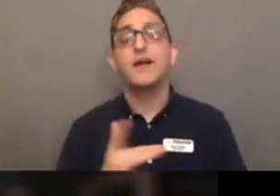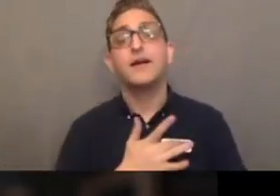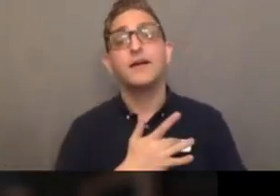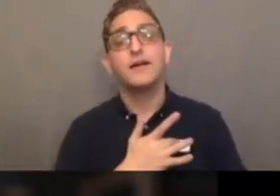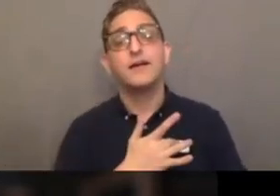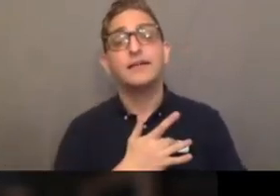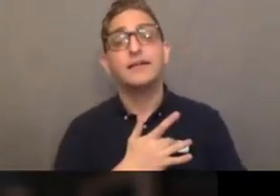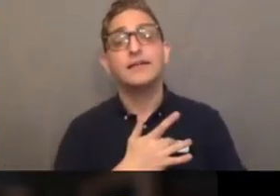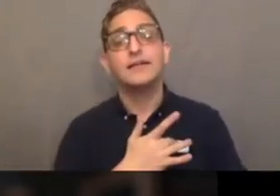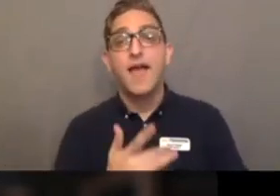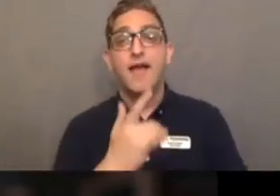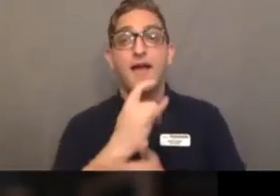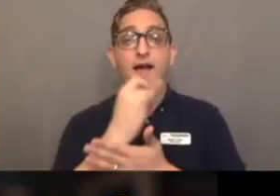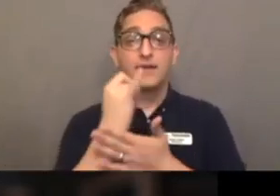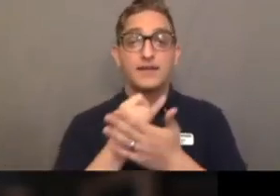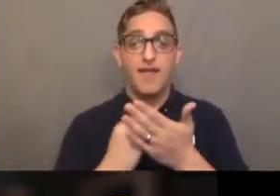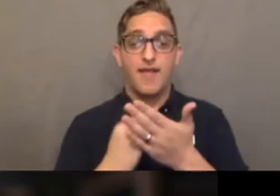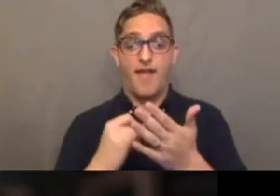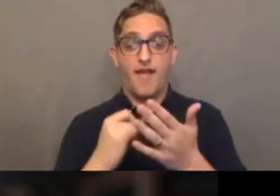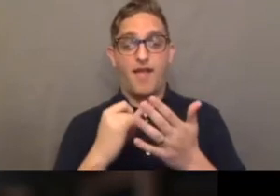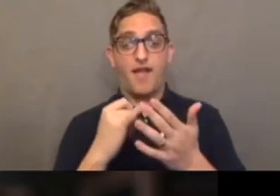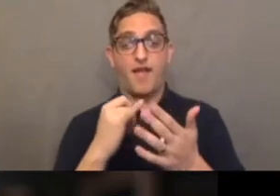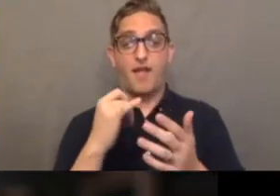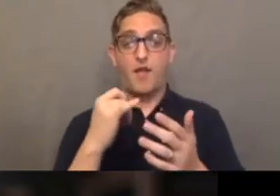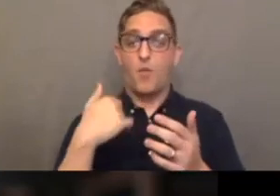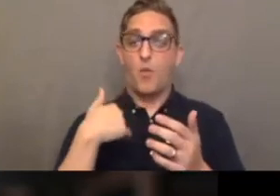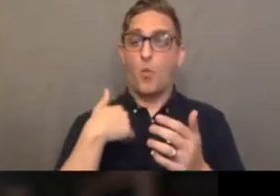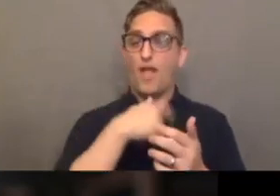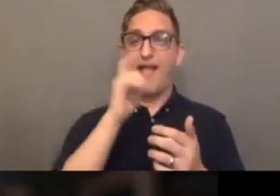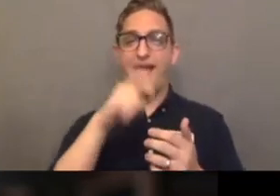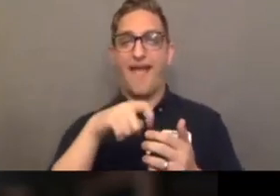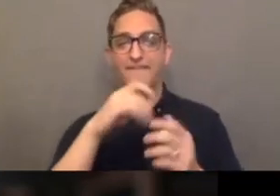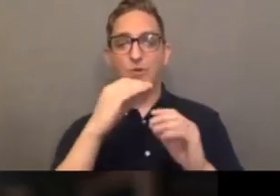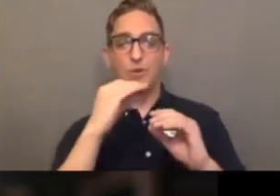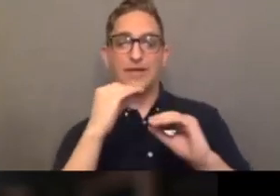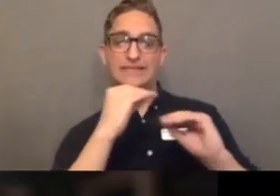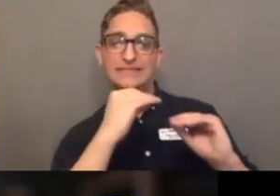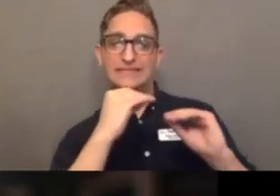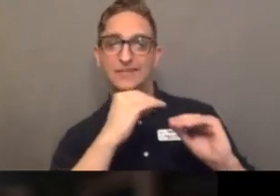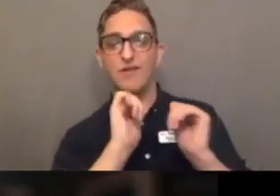days that we have to teach people empathy. But I don't believe we can teach people empathy.